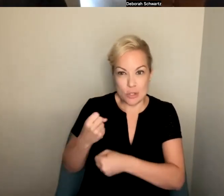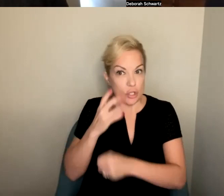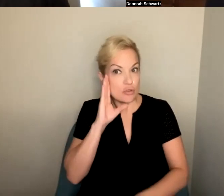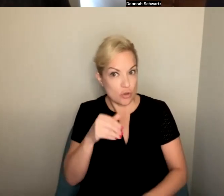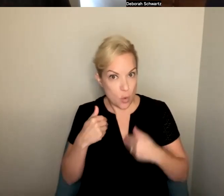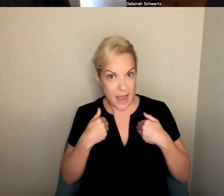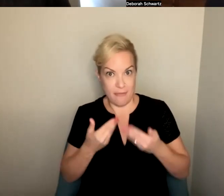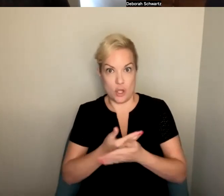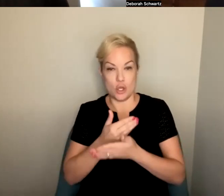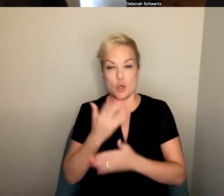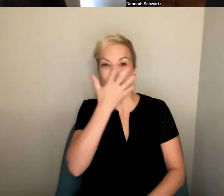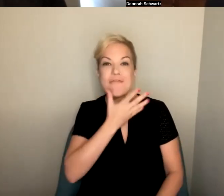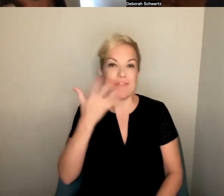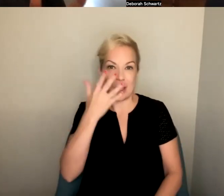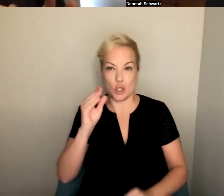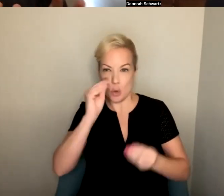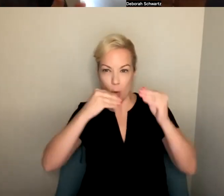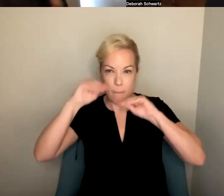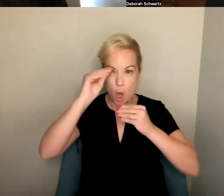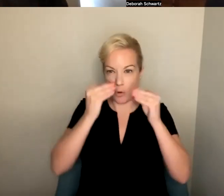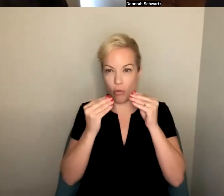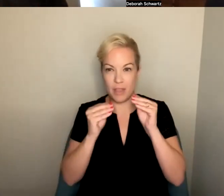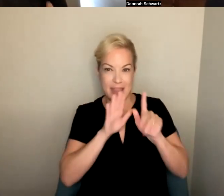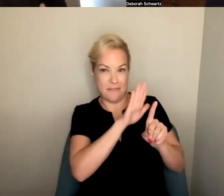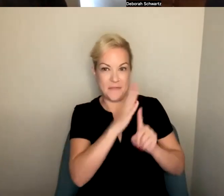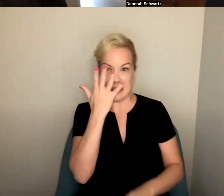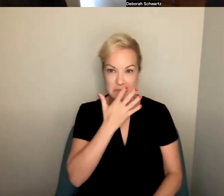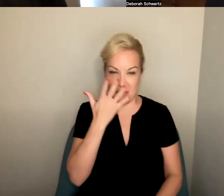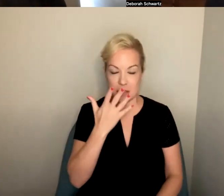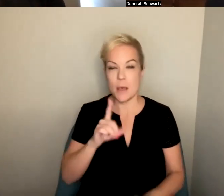of what he actually looked like, but I remember reading that archaeologist's first book and he